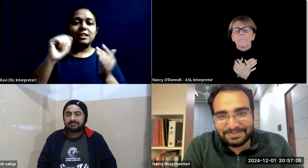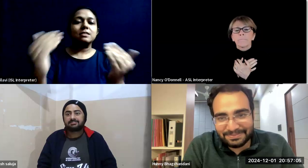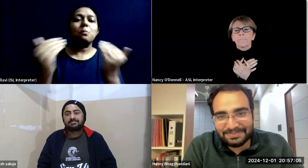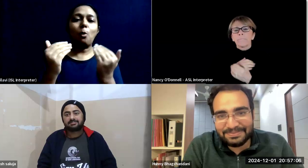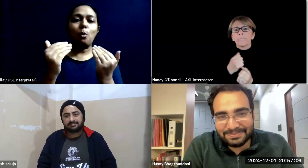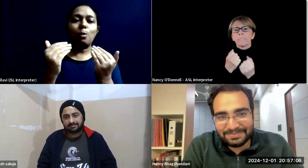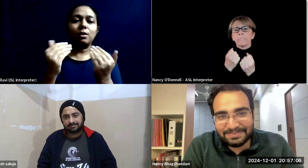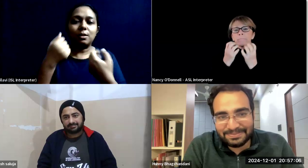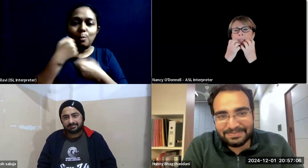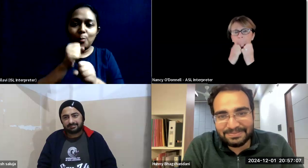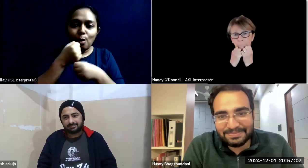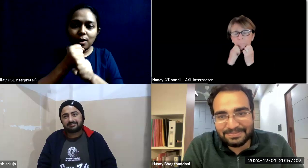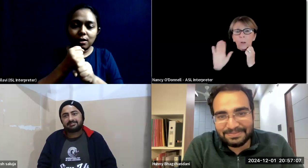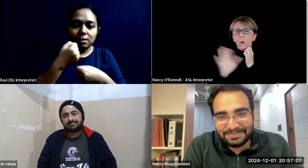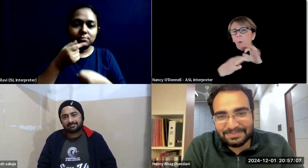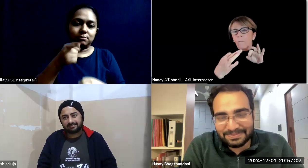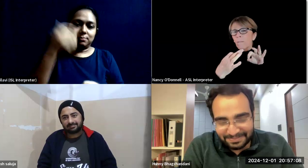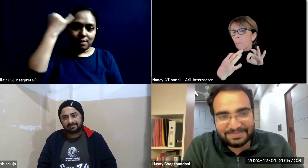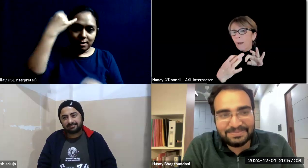products.